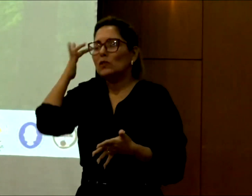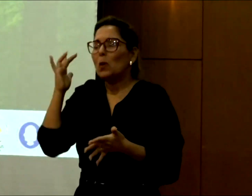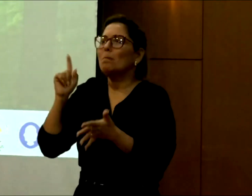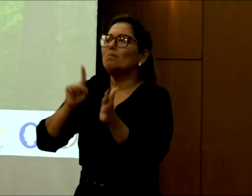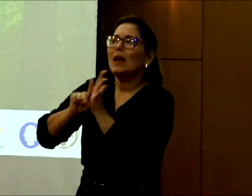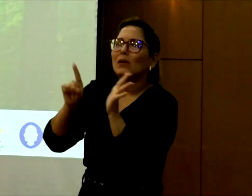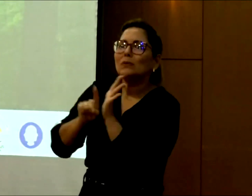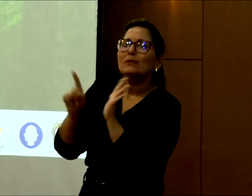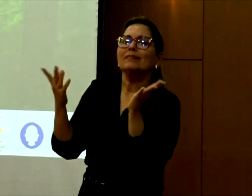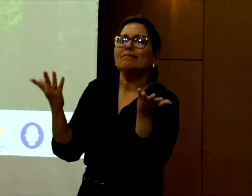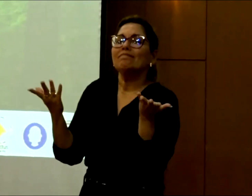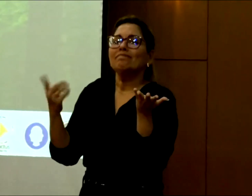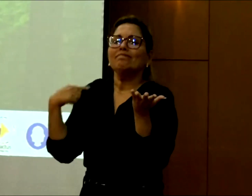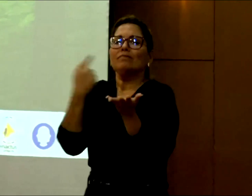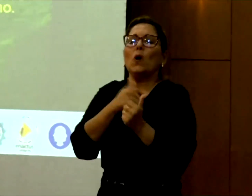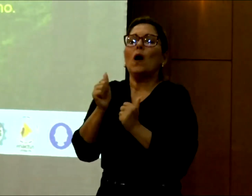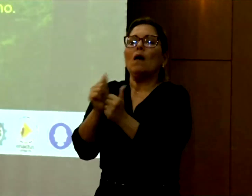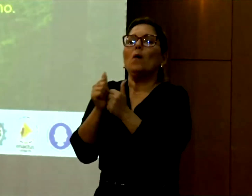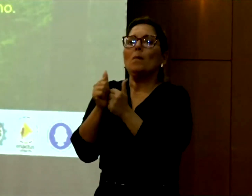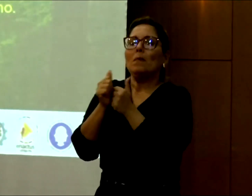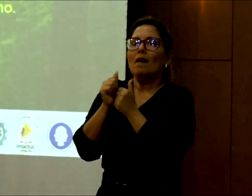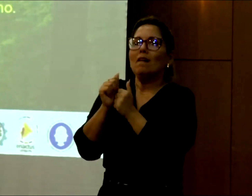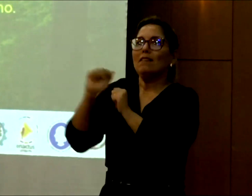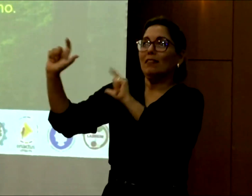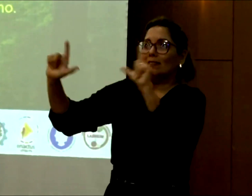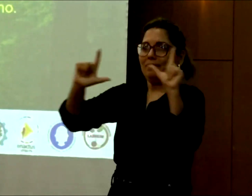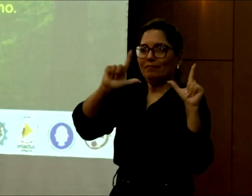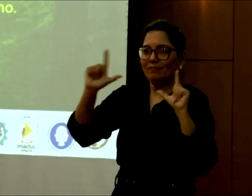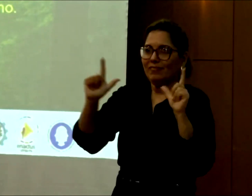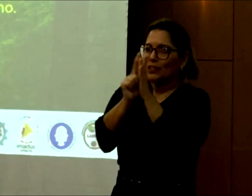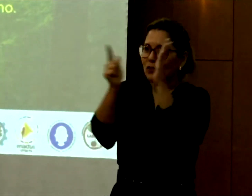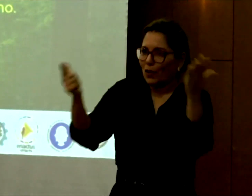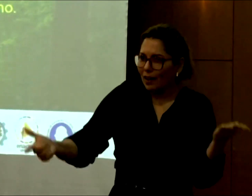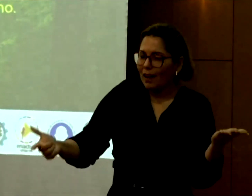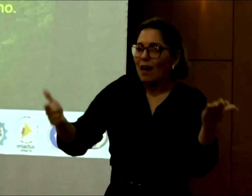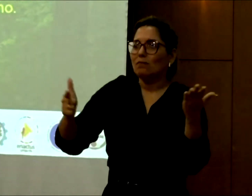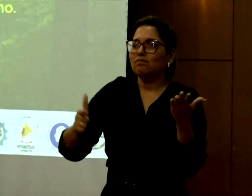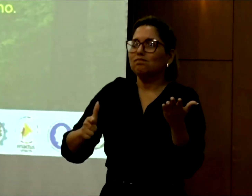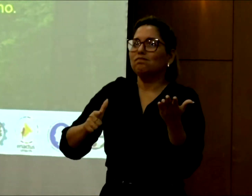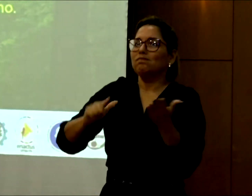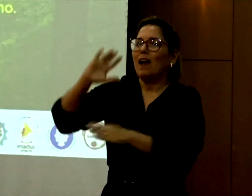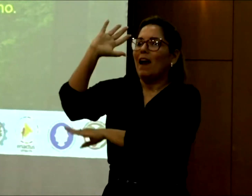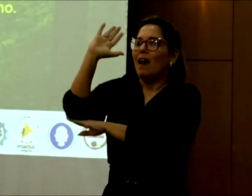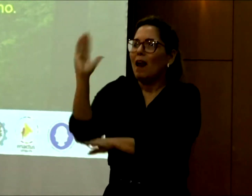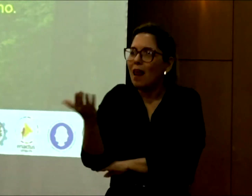is the deforestation in Pará as a whole, in your opinion, the public authorities and vocal authorities